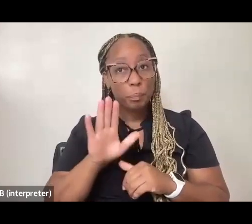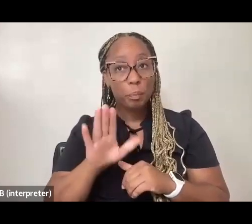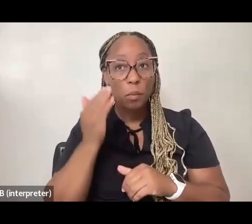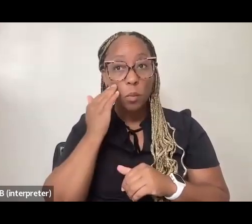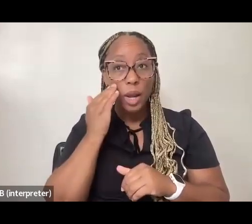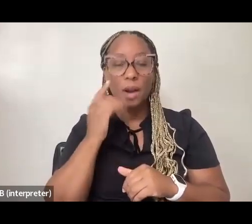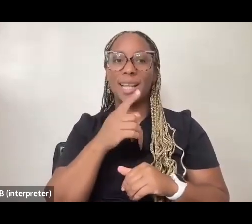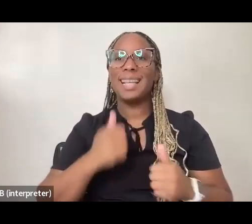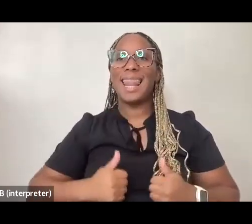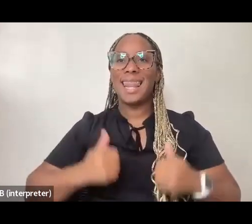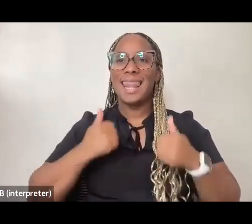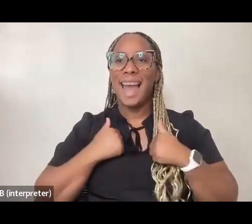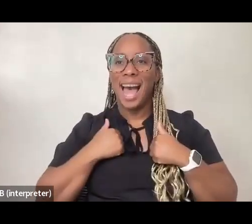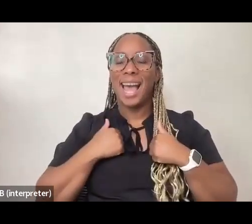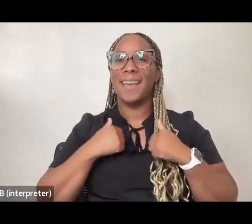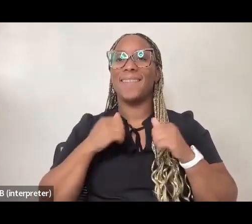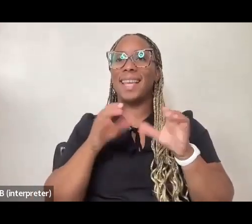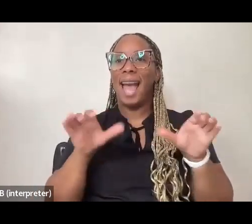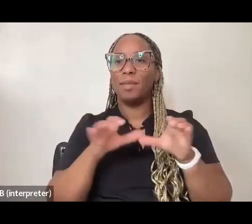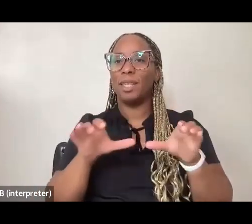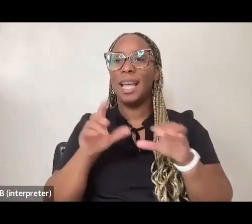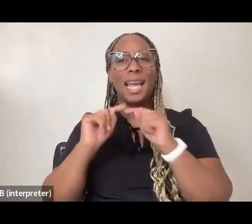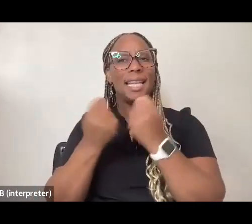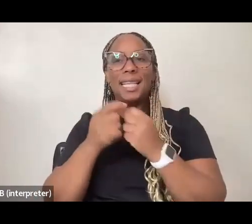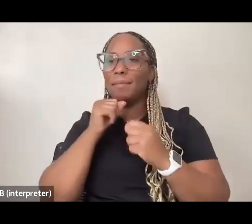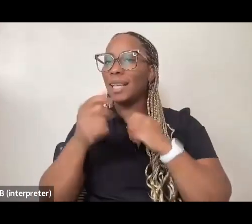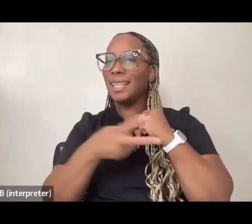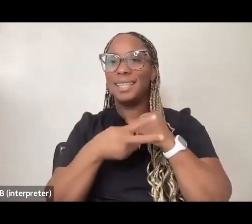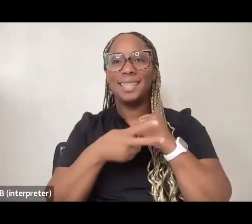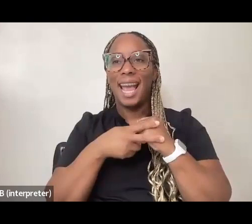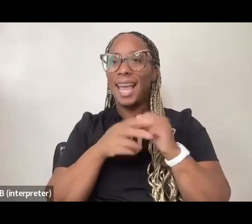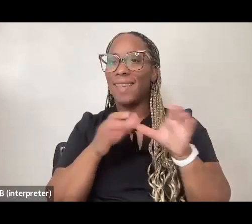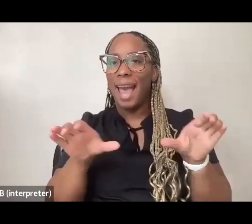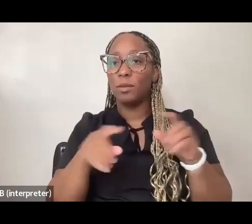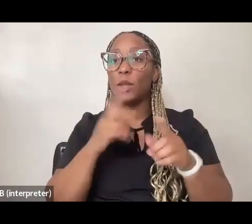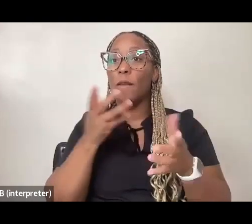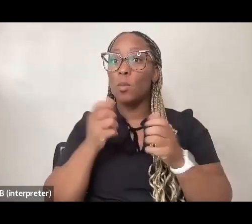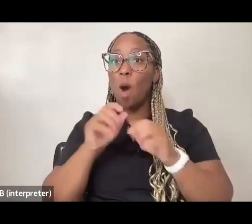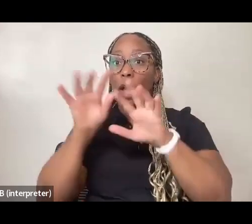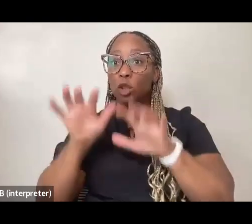is alive captioning and teams doesn't save your captions. If you want to have a transcript of the meeting after the fact,